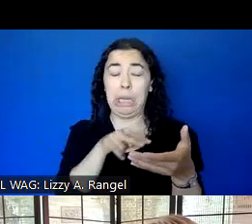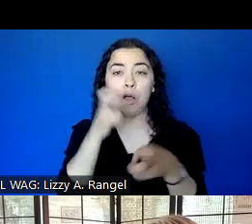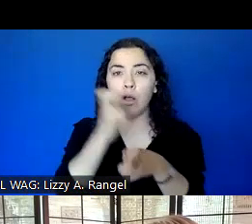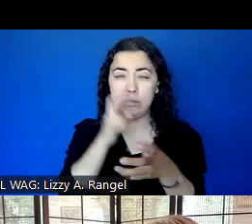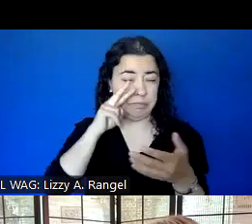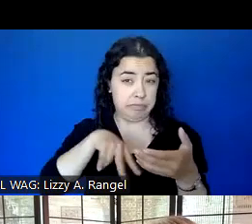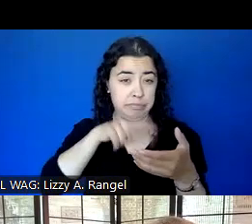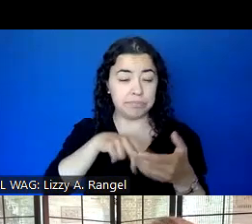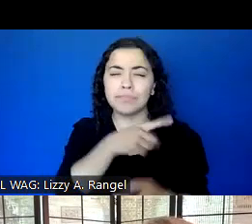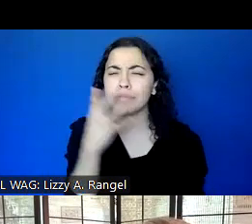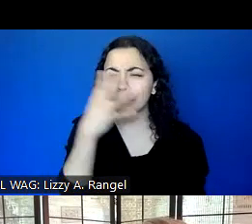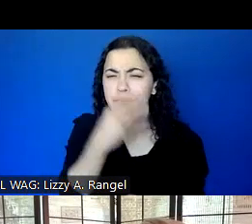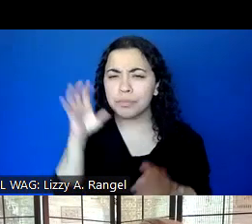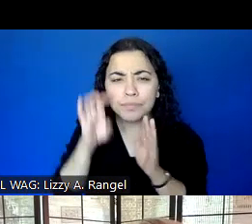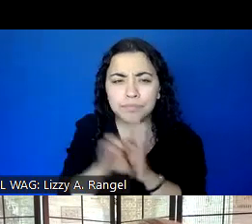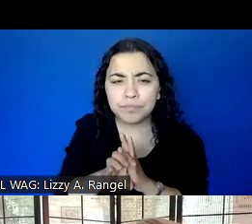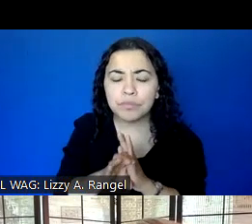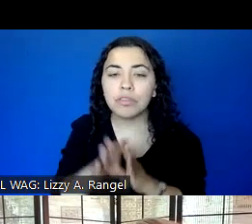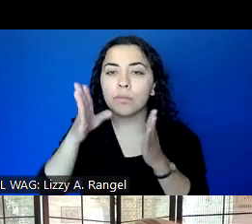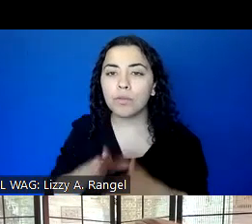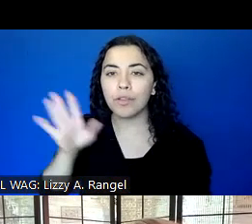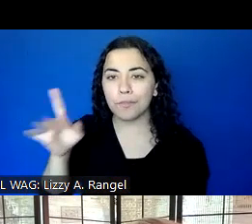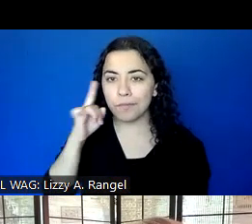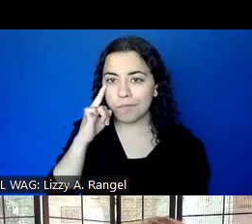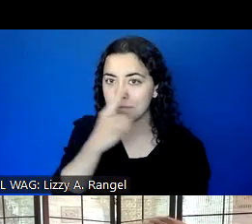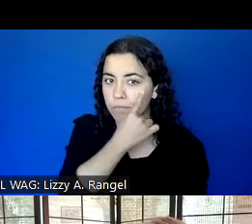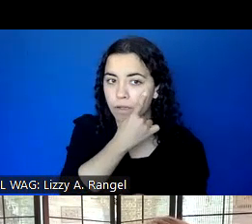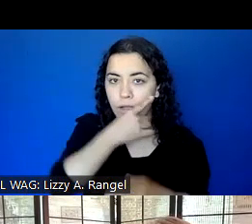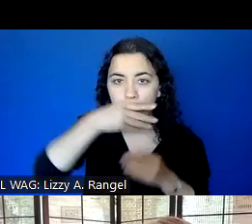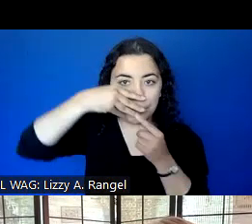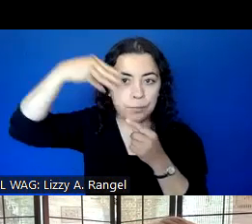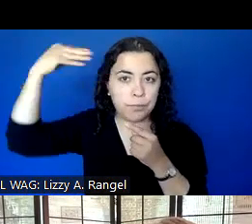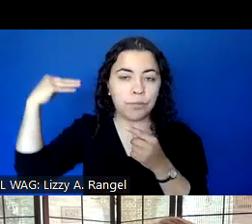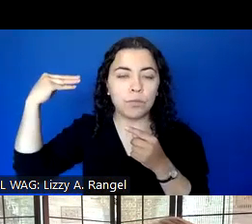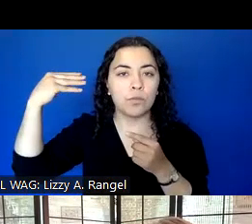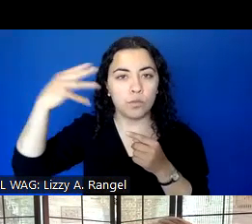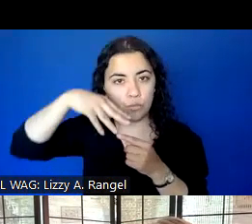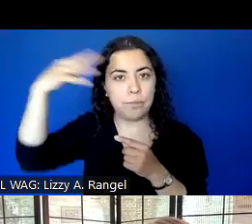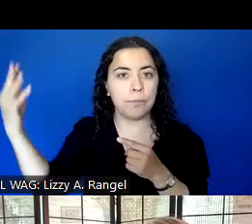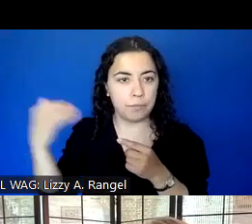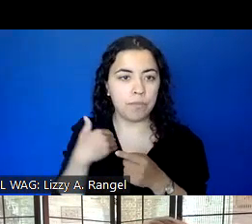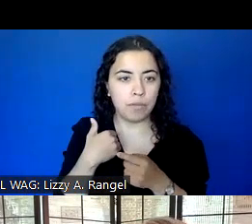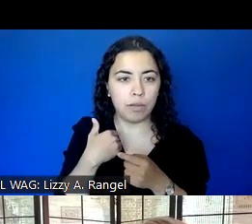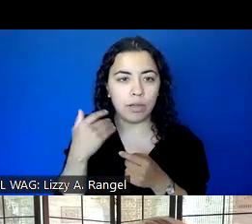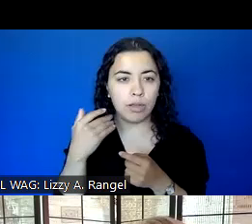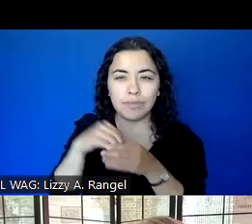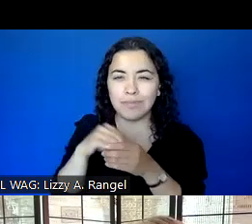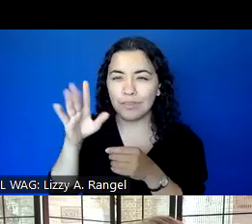The Center for Disease Control here in the United States reports that 12 million people 40 years